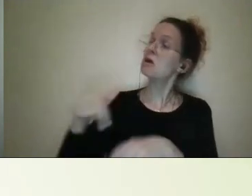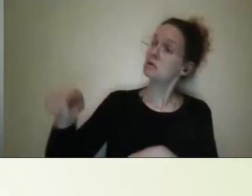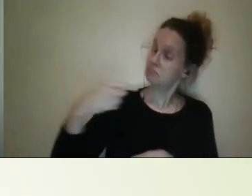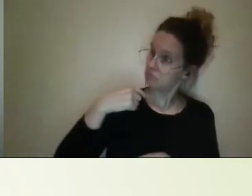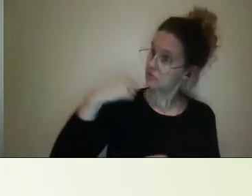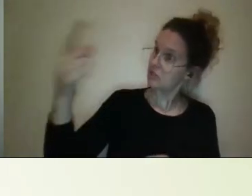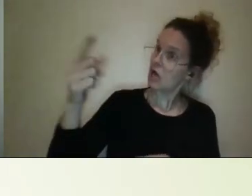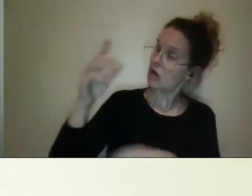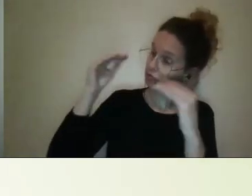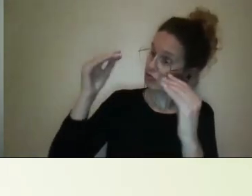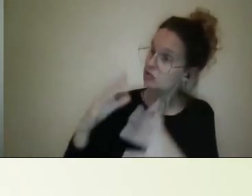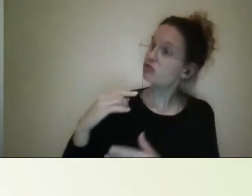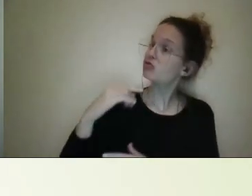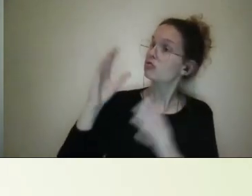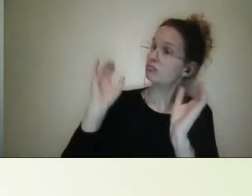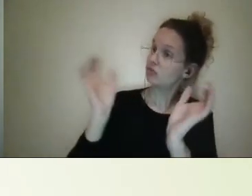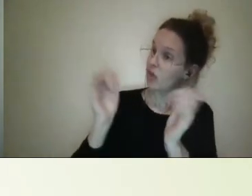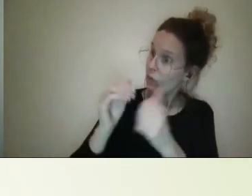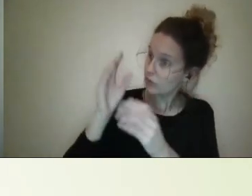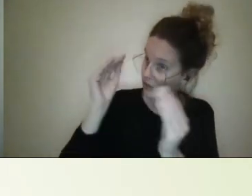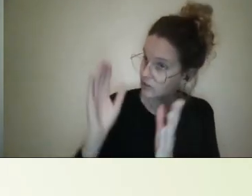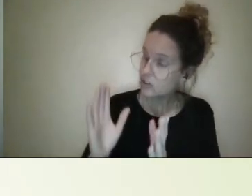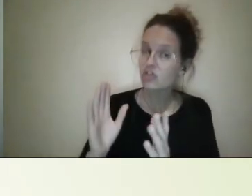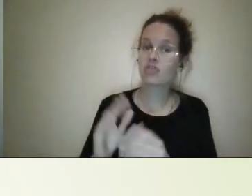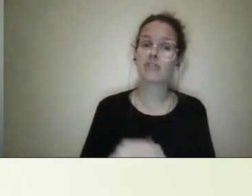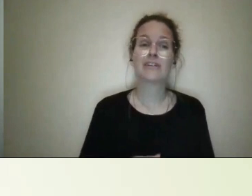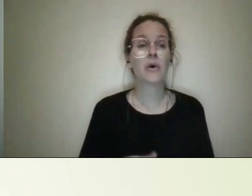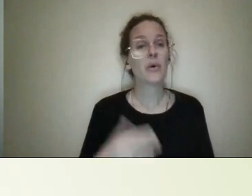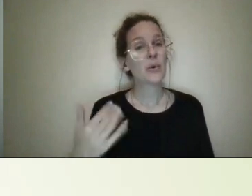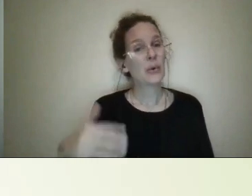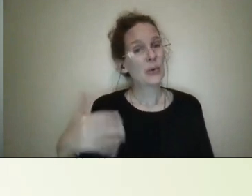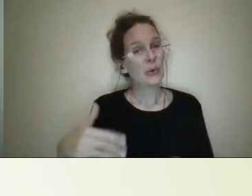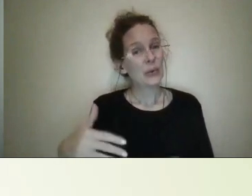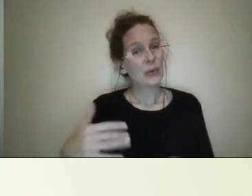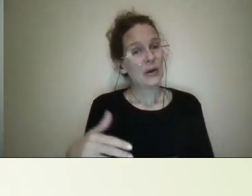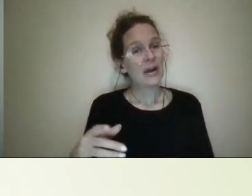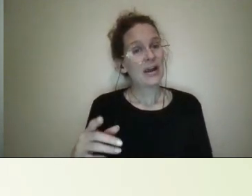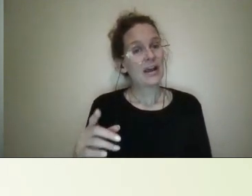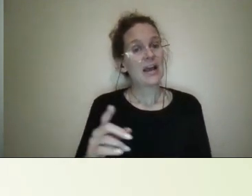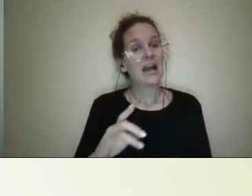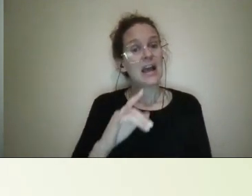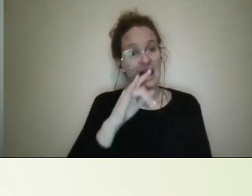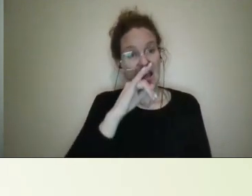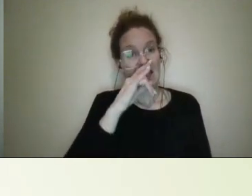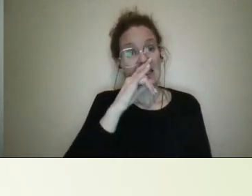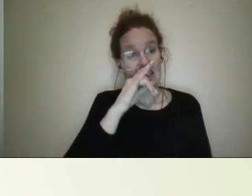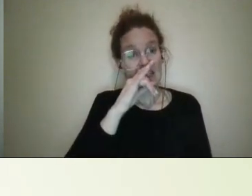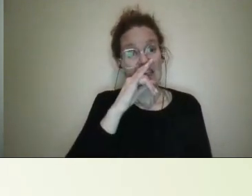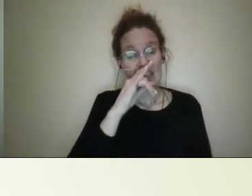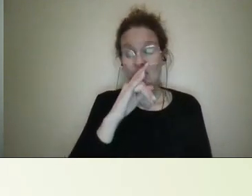talk to your teacher." Well that's very hard for a kiddo to talk to a teacher.